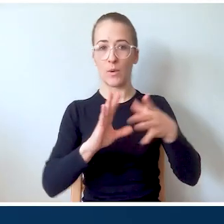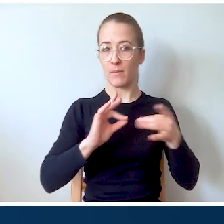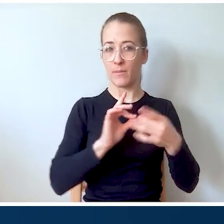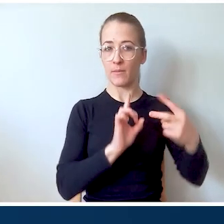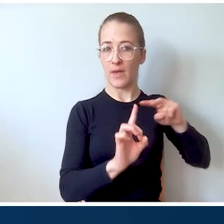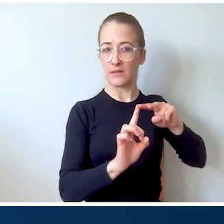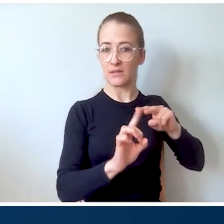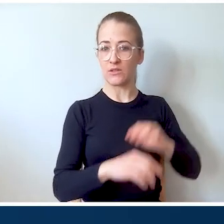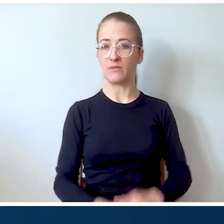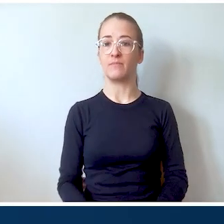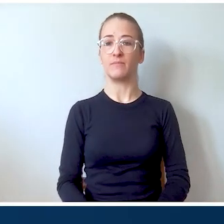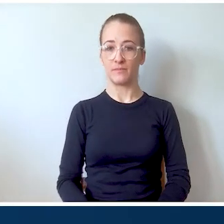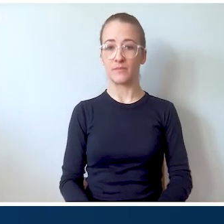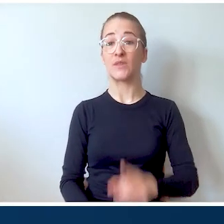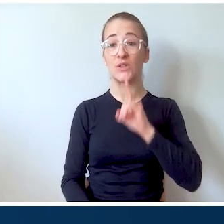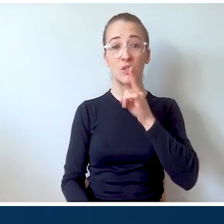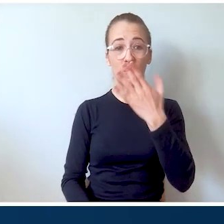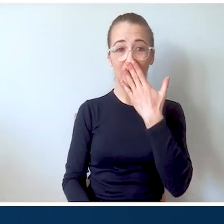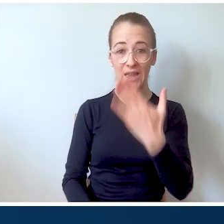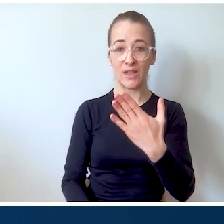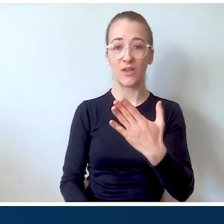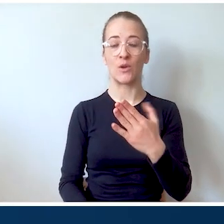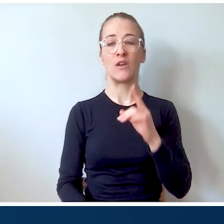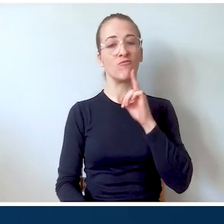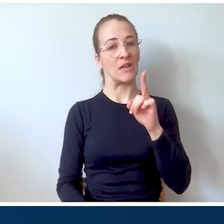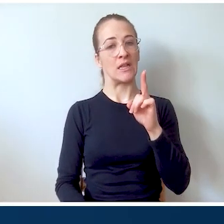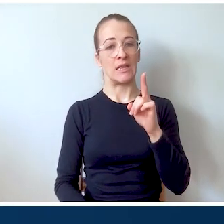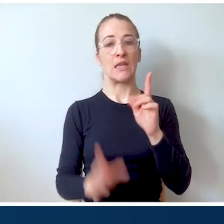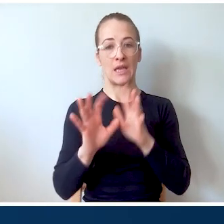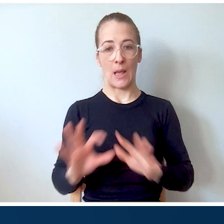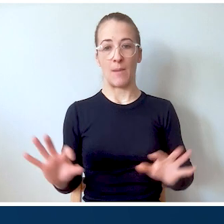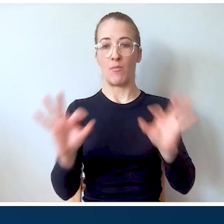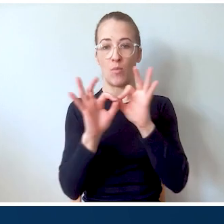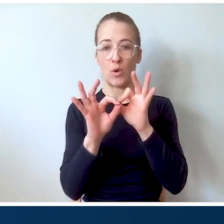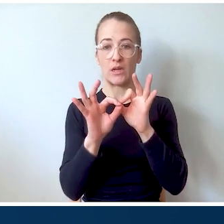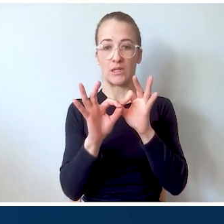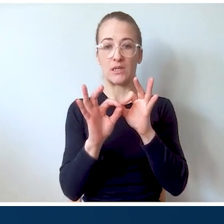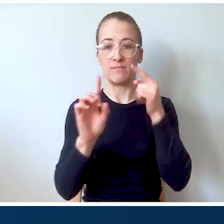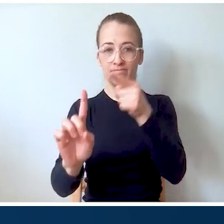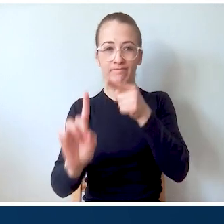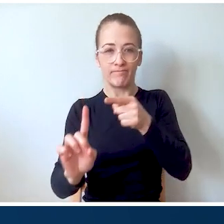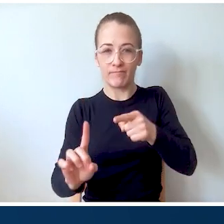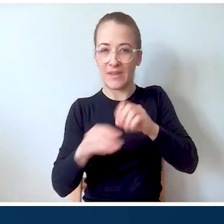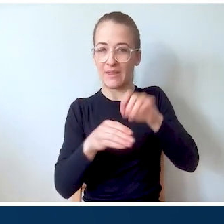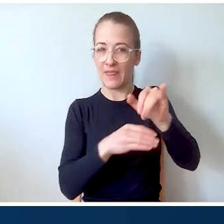Sure. So thank you. Well, yeah, I think you touched on some really important, important points in that question.